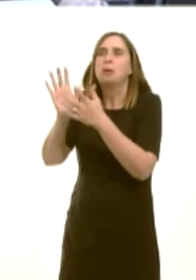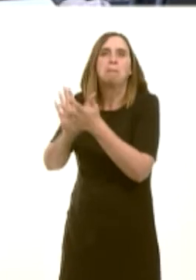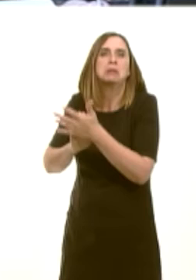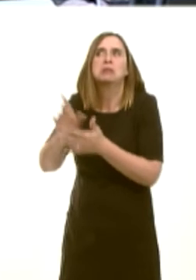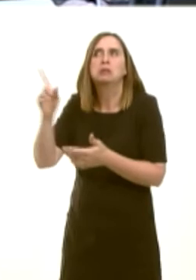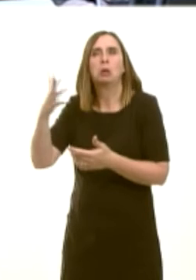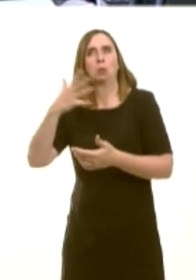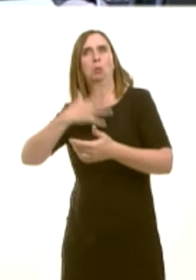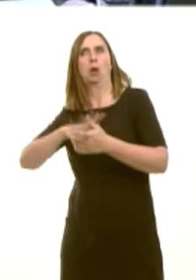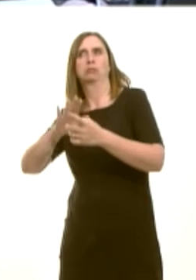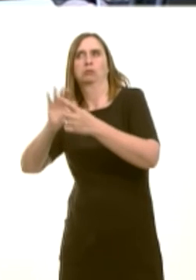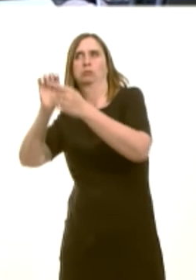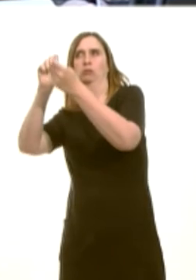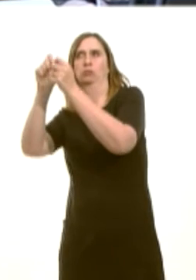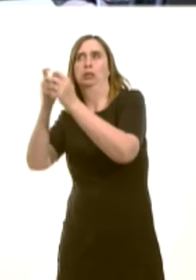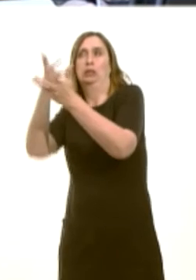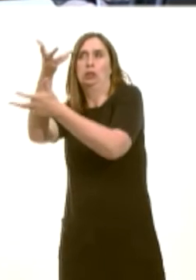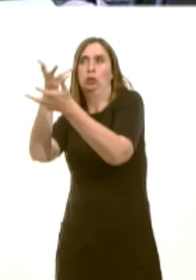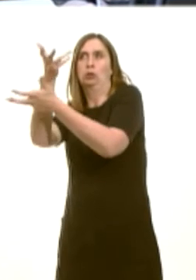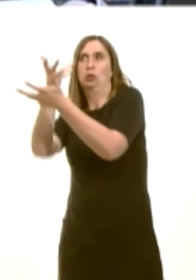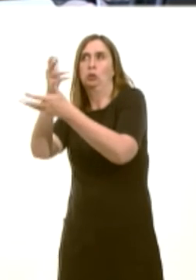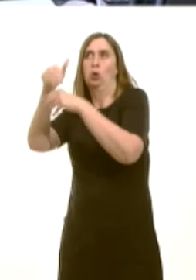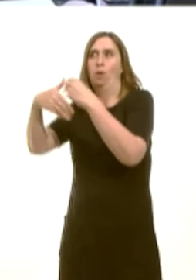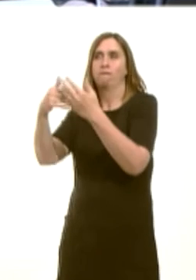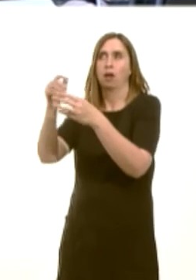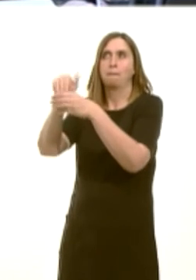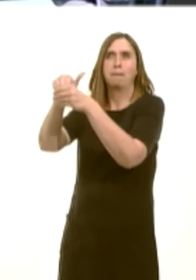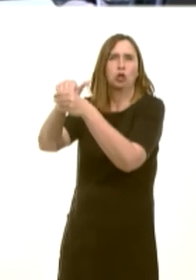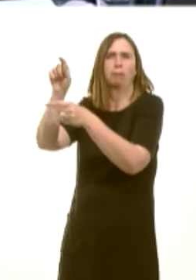will be negotiating on with regard to our membership of the European Union. There are